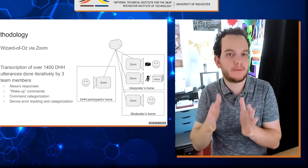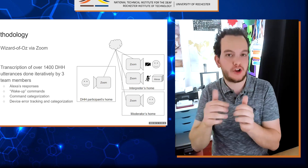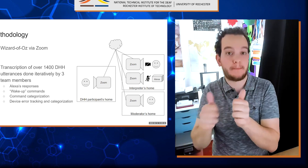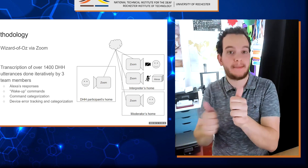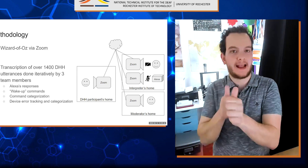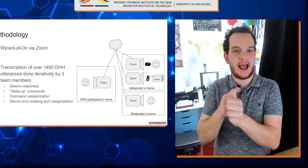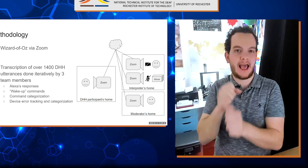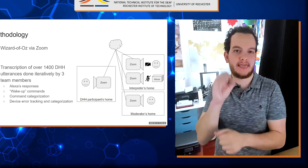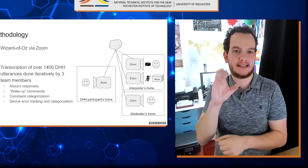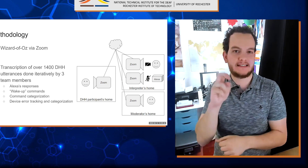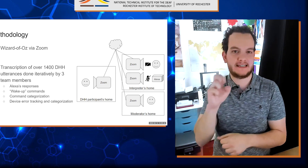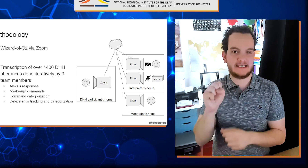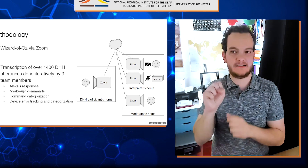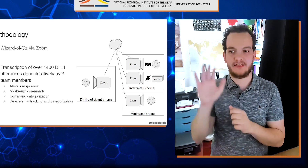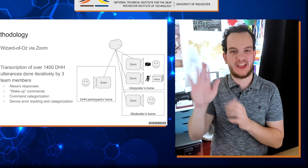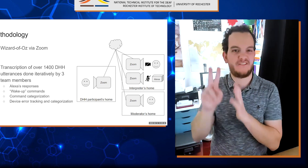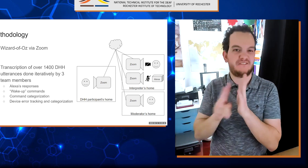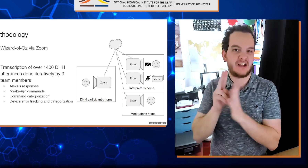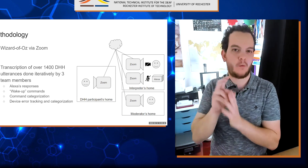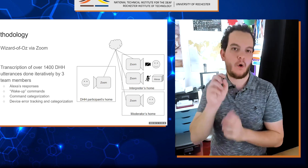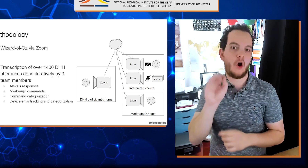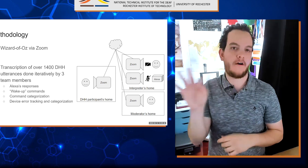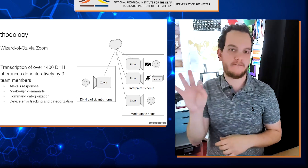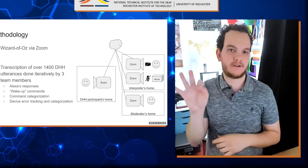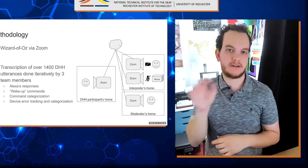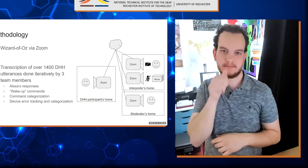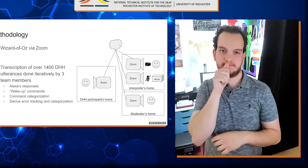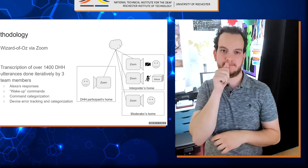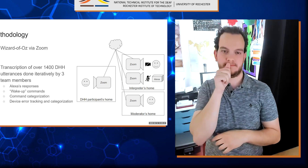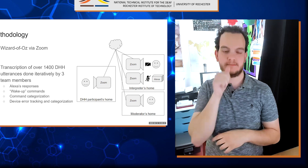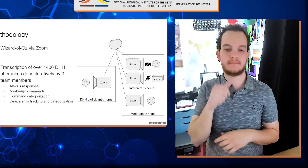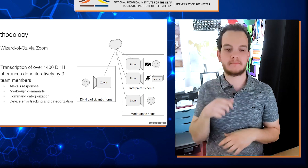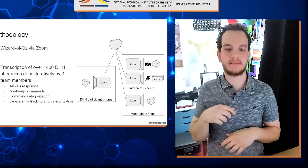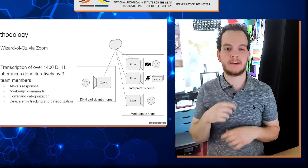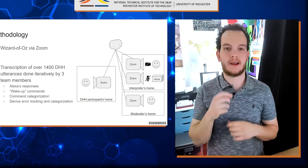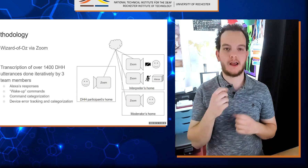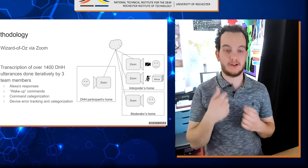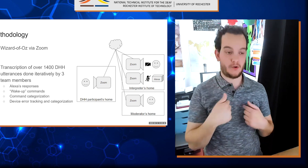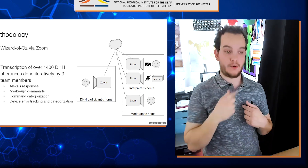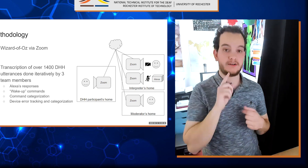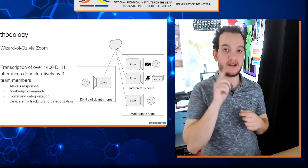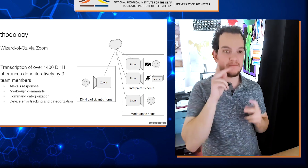They don't see that there's an actual interpreter behind the scenes with their video off.